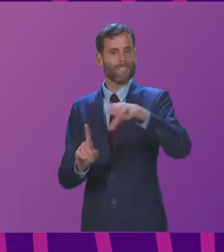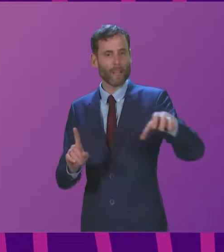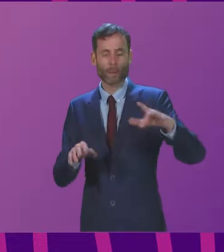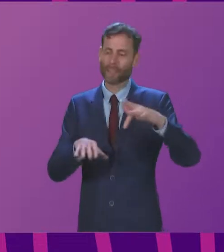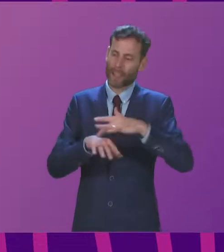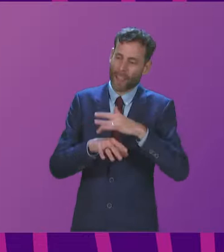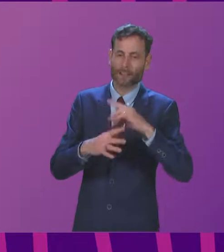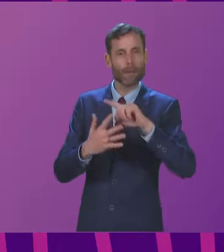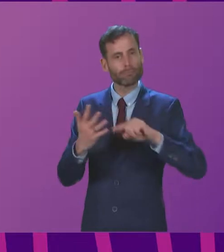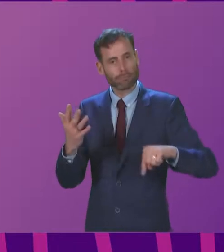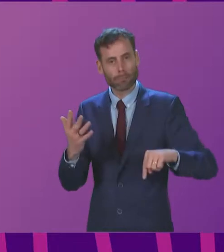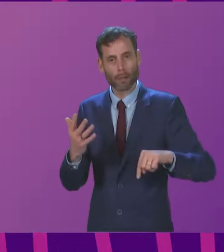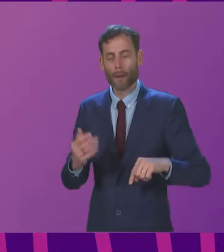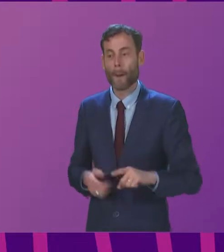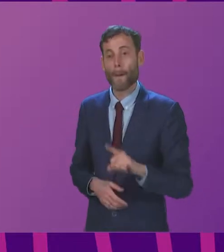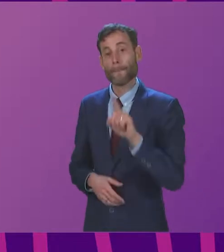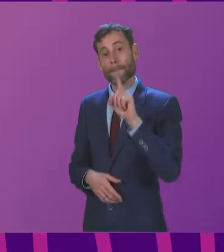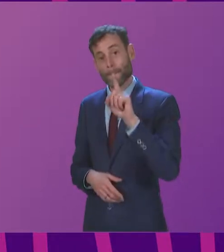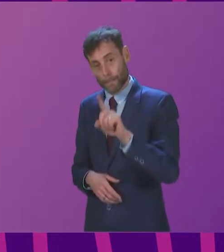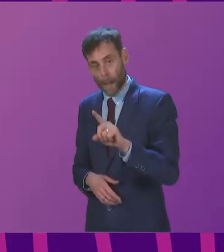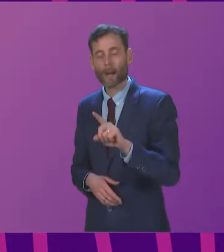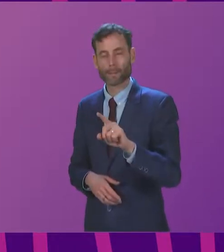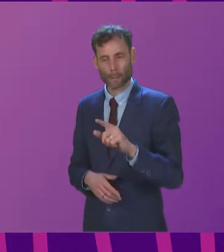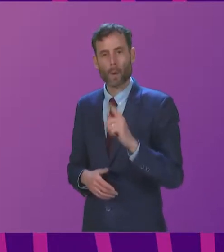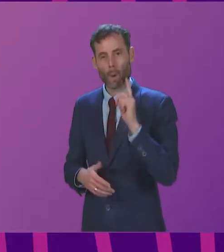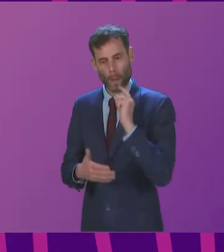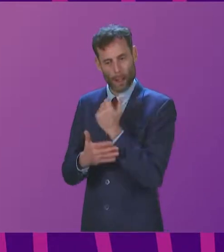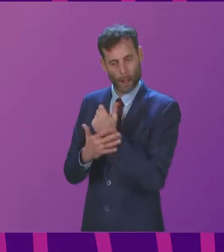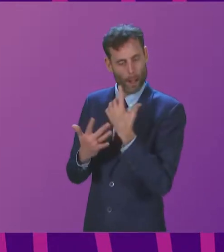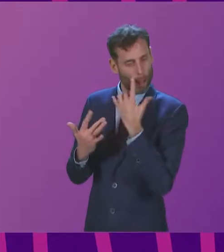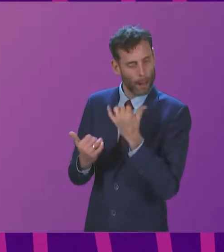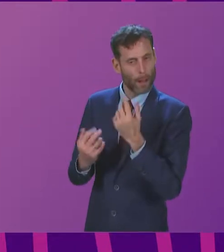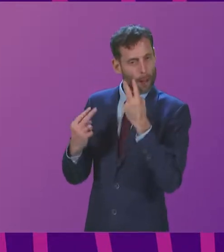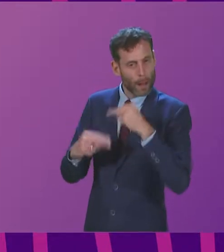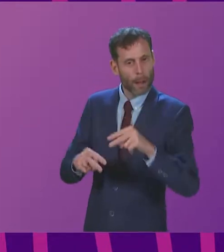need over the coming weeks to get across the message that it is important to be